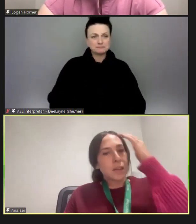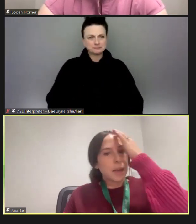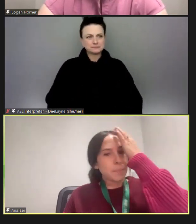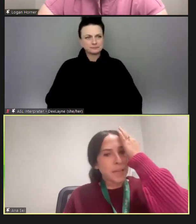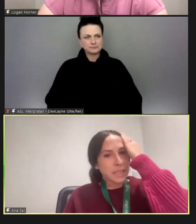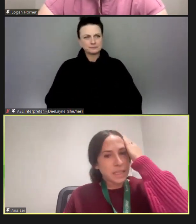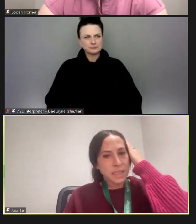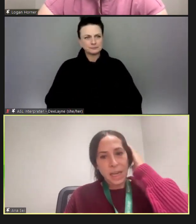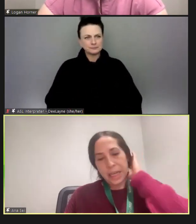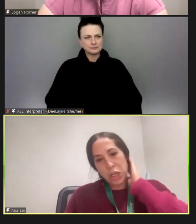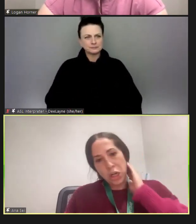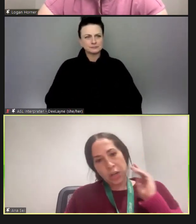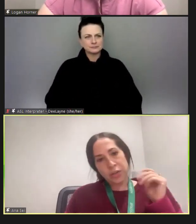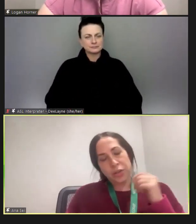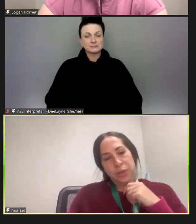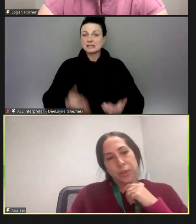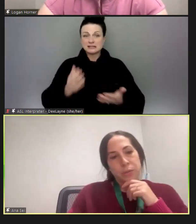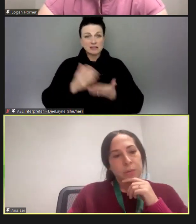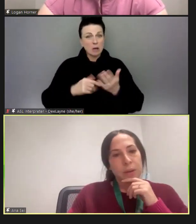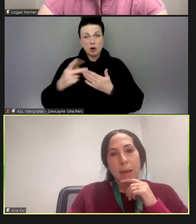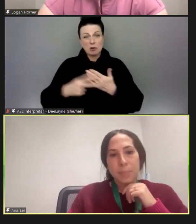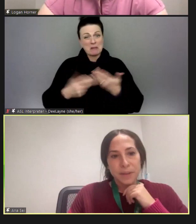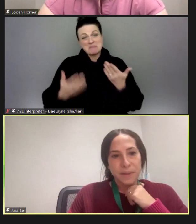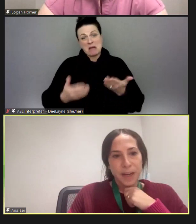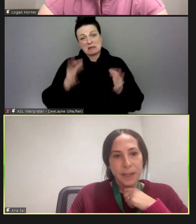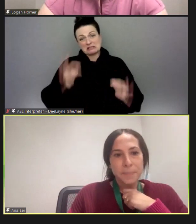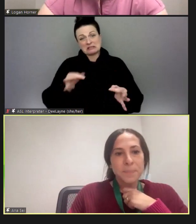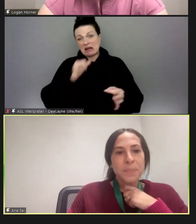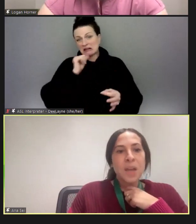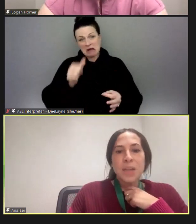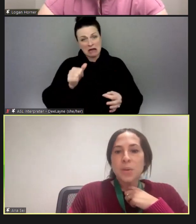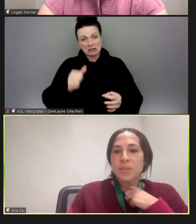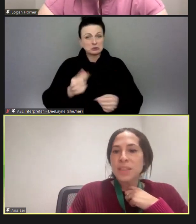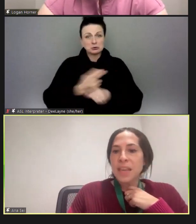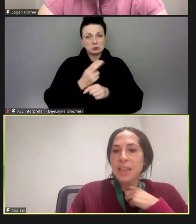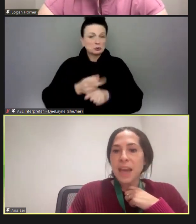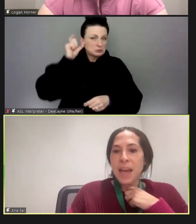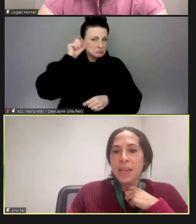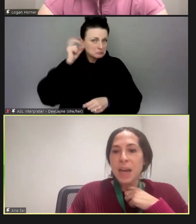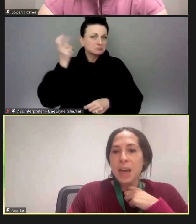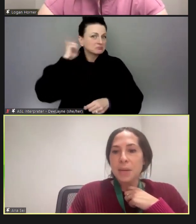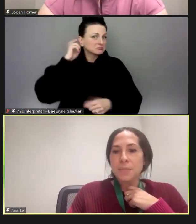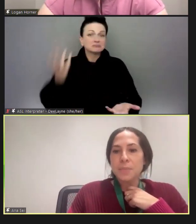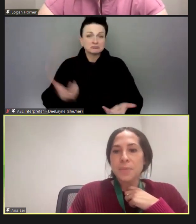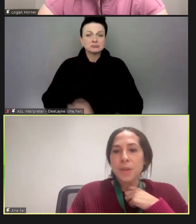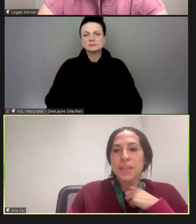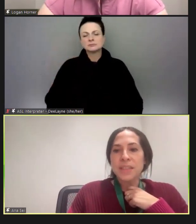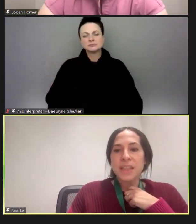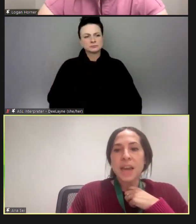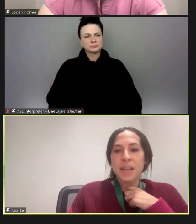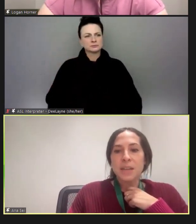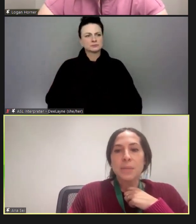that may decide not to amplify you'll